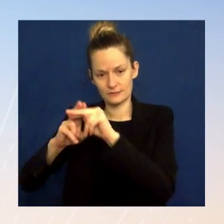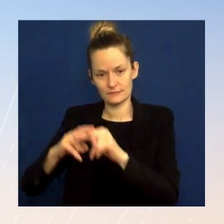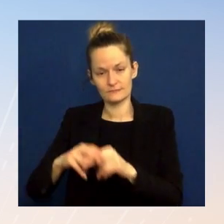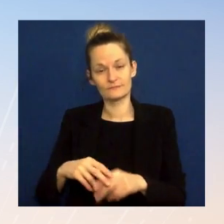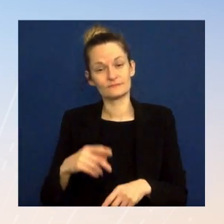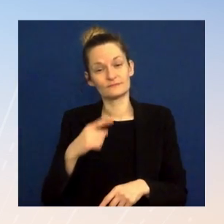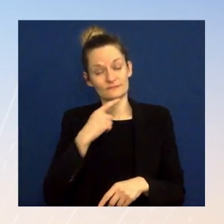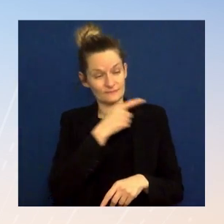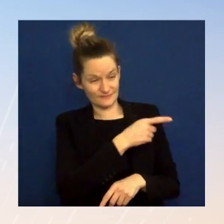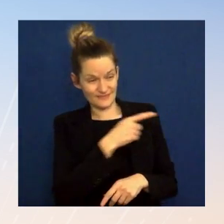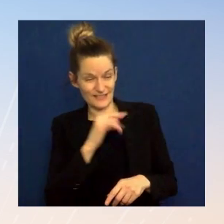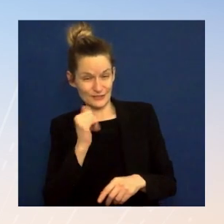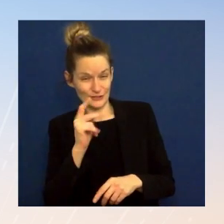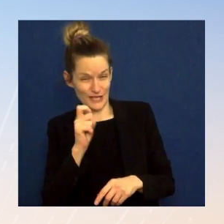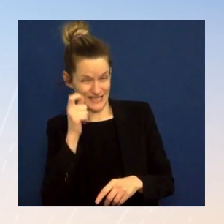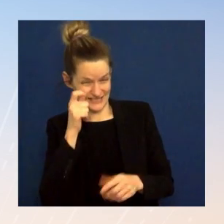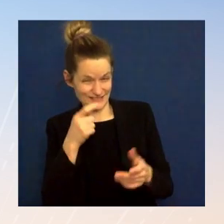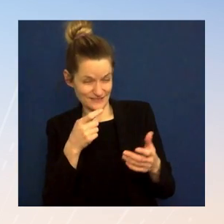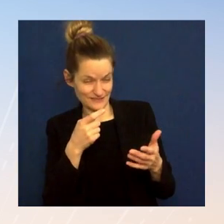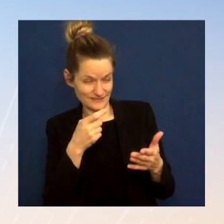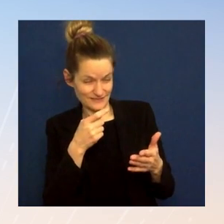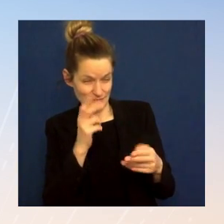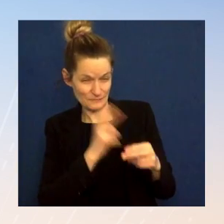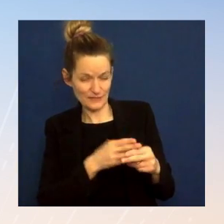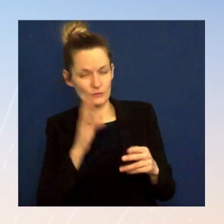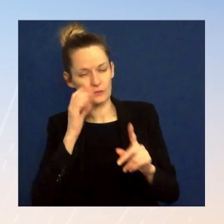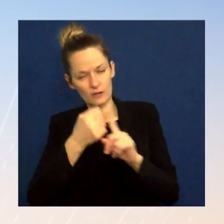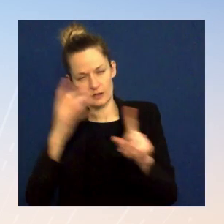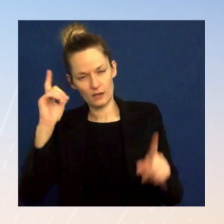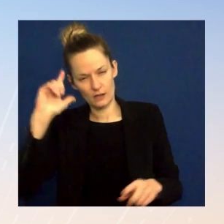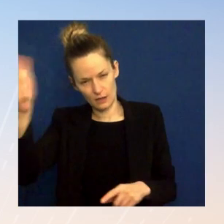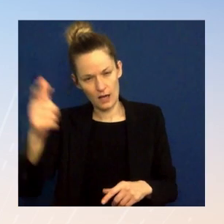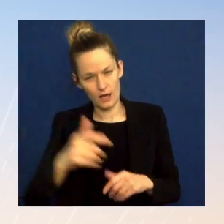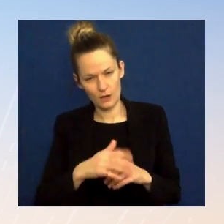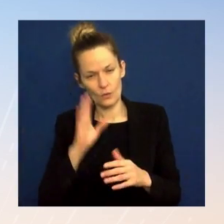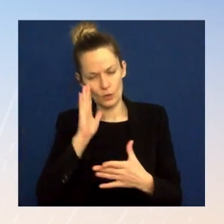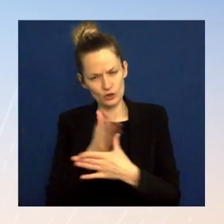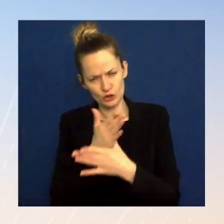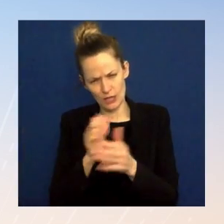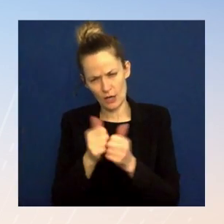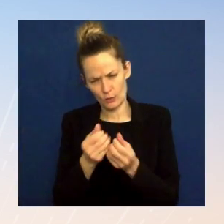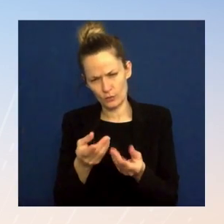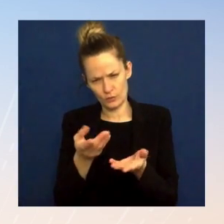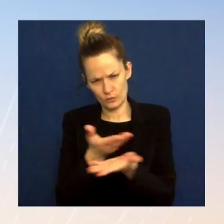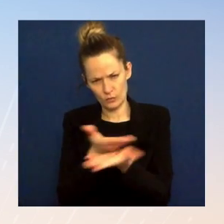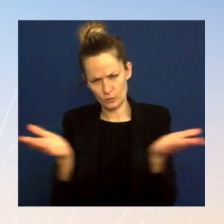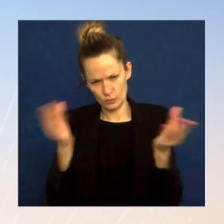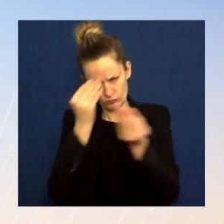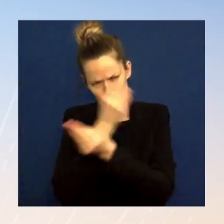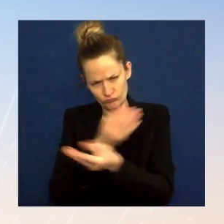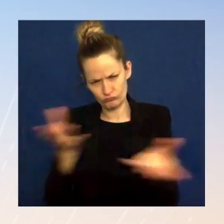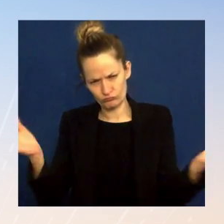on what this may look like, we'll share it with all of you -- is being able to rise [sic] raise our concern and the President's concern